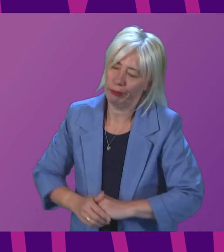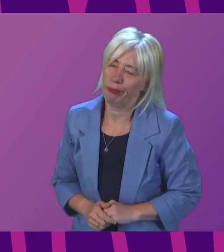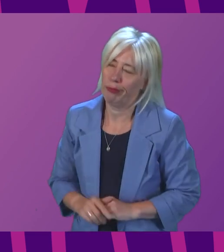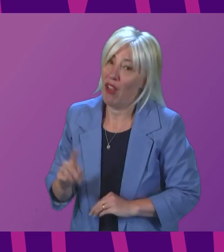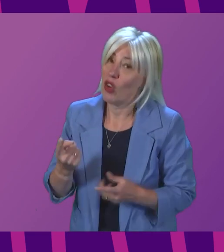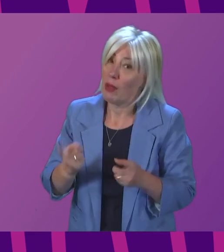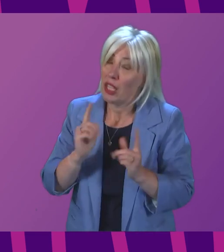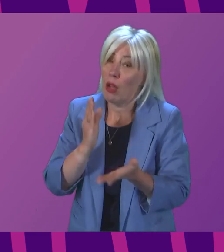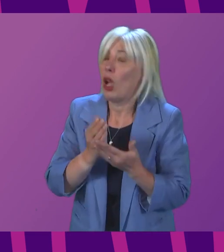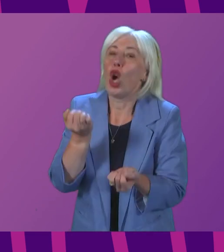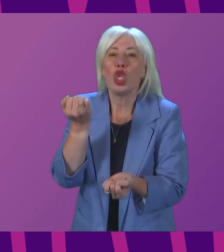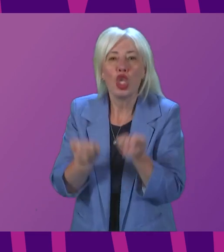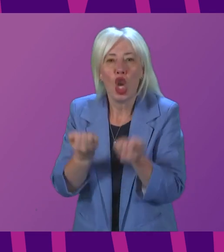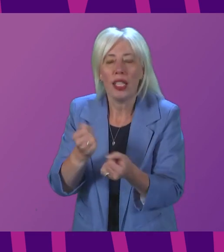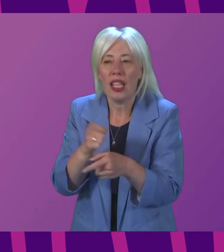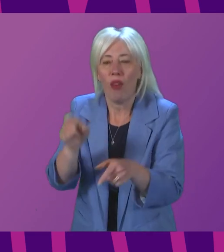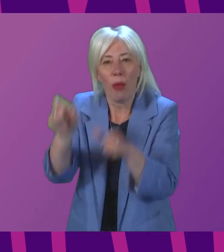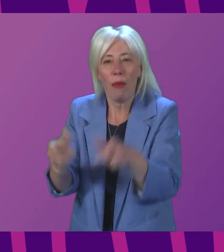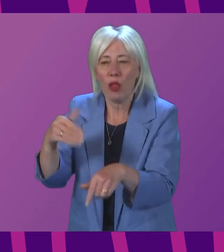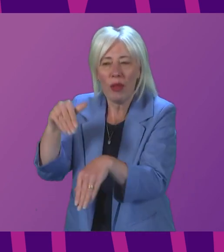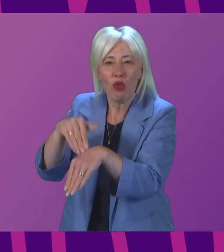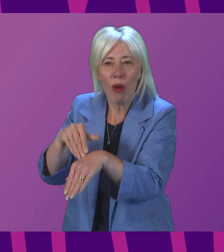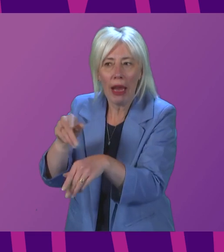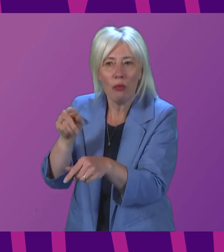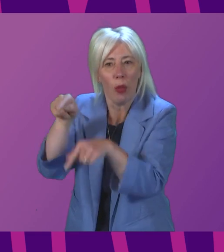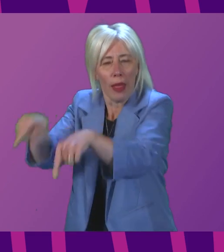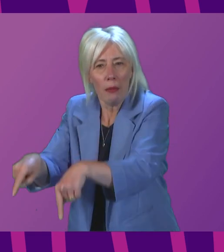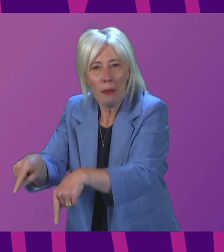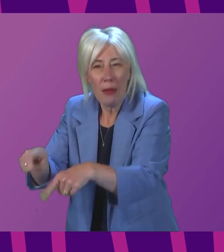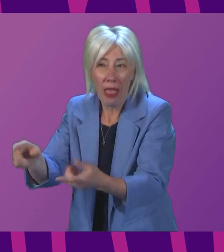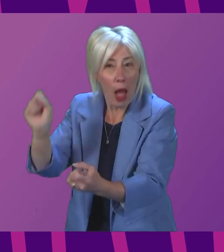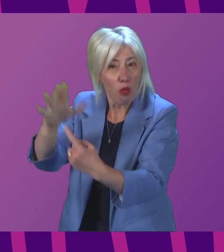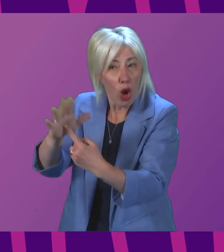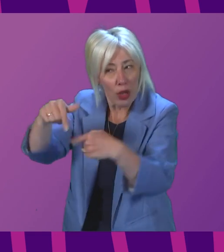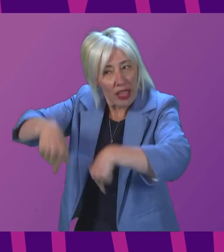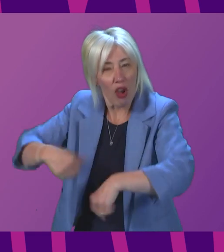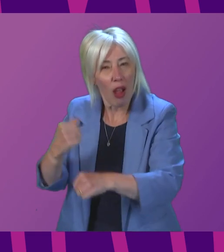Is justice for the victims of crime even a priority for the Government any more?